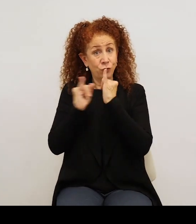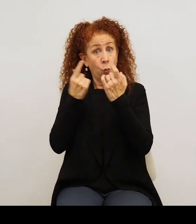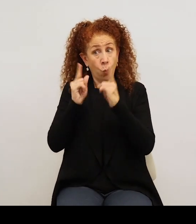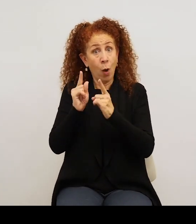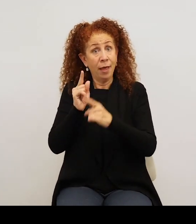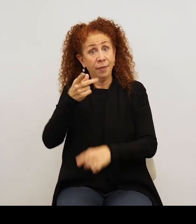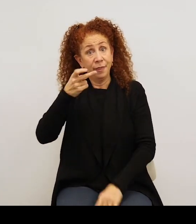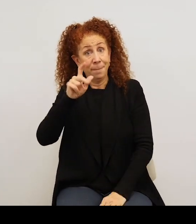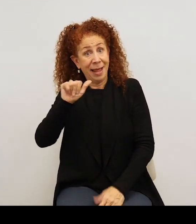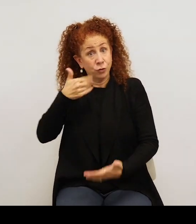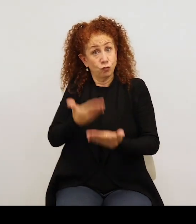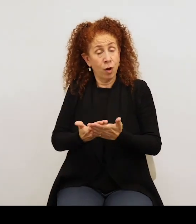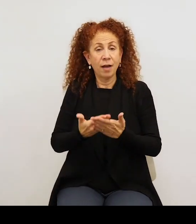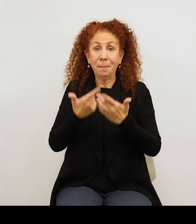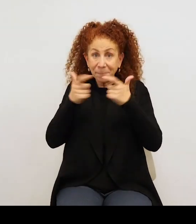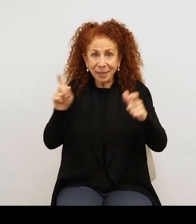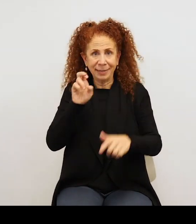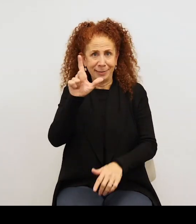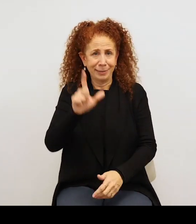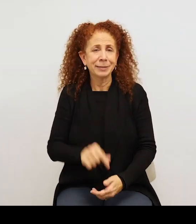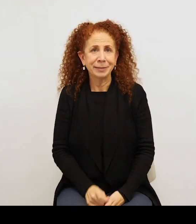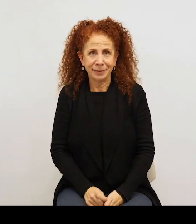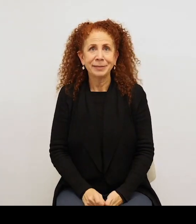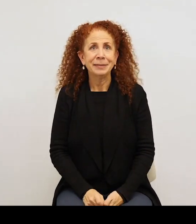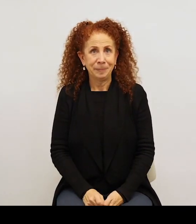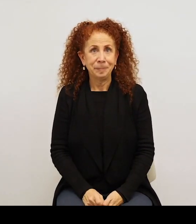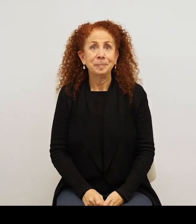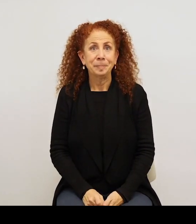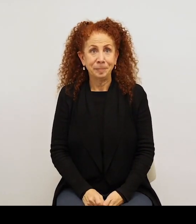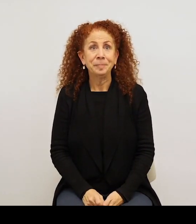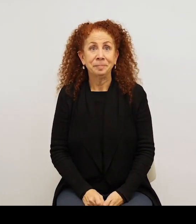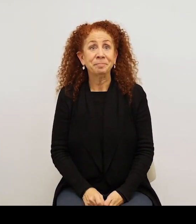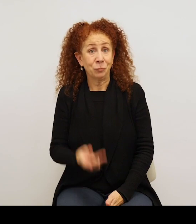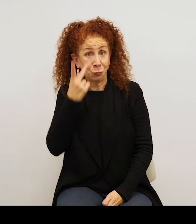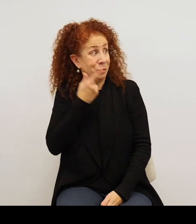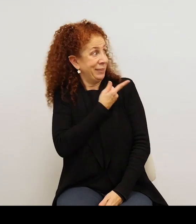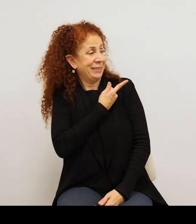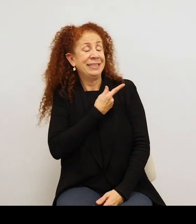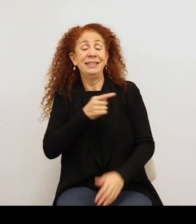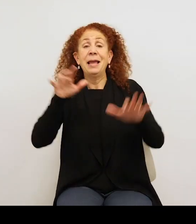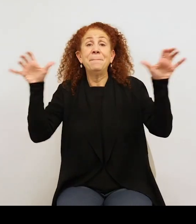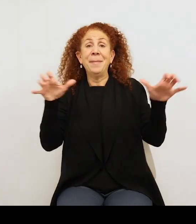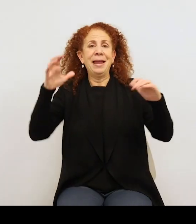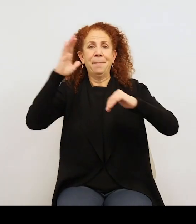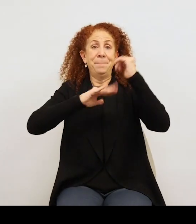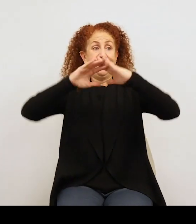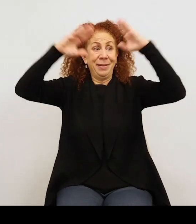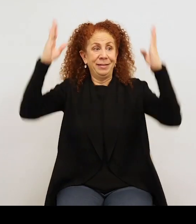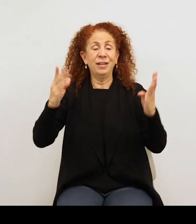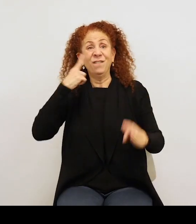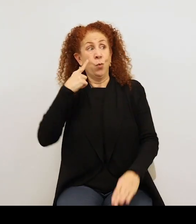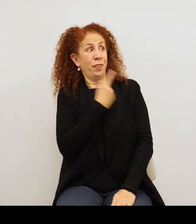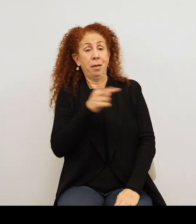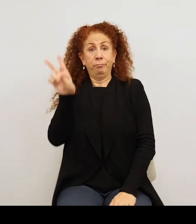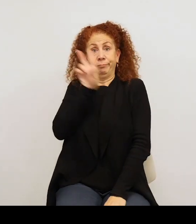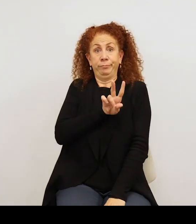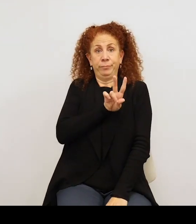This was a huge deal. And so as you can see, they made a building just for them. And the reason I included this is